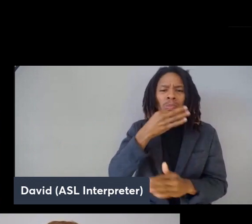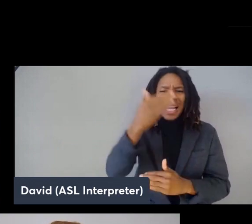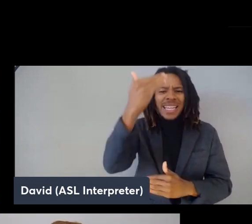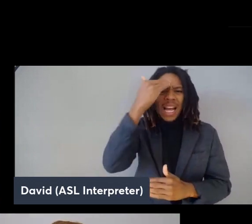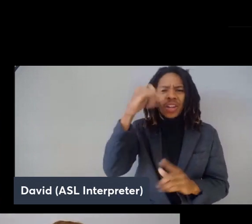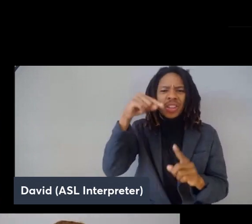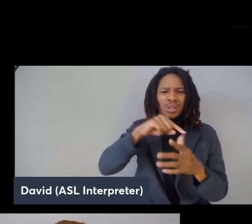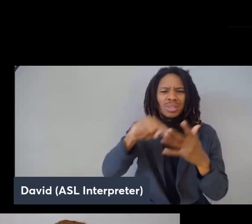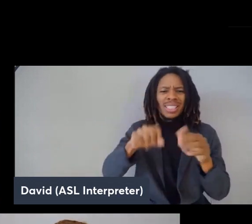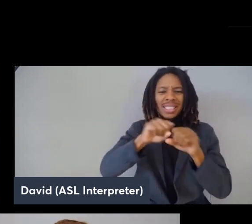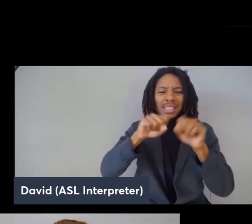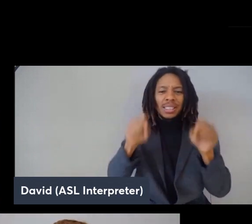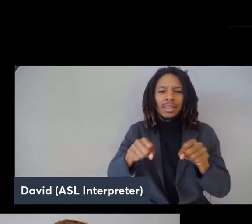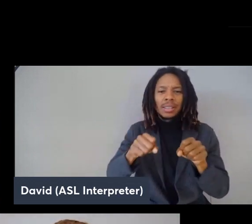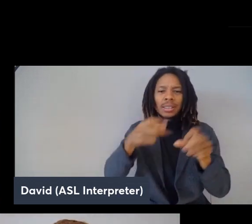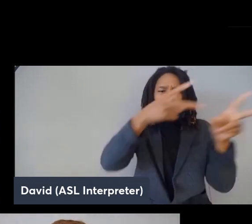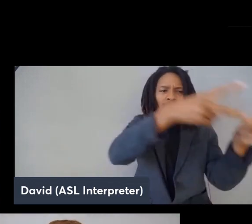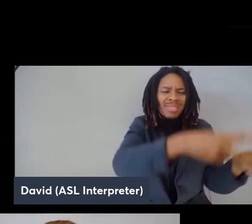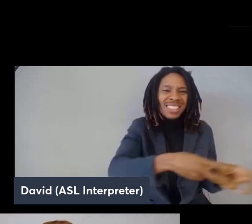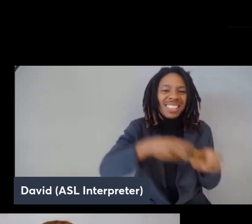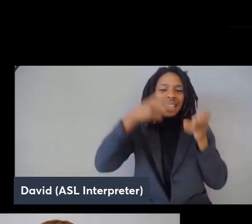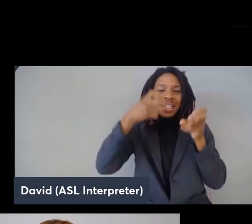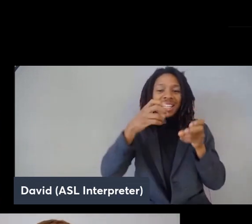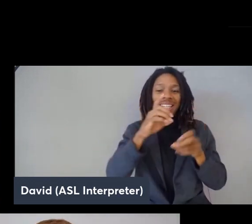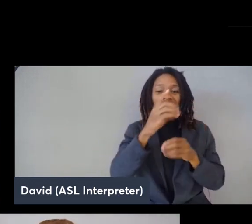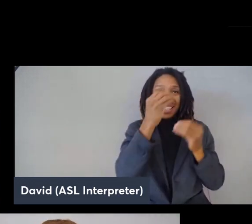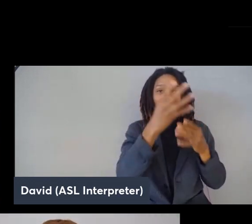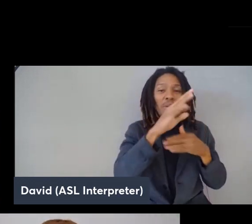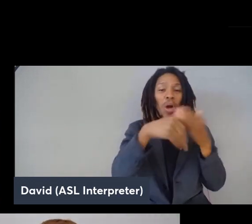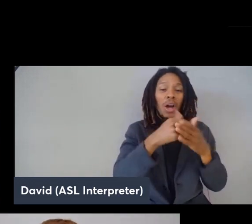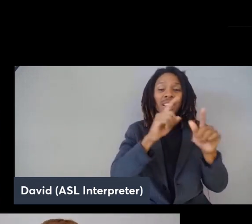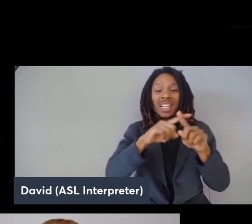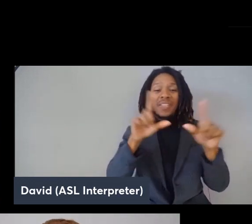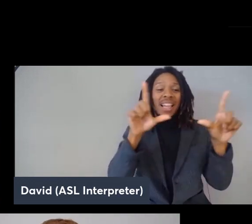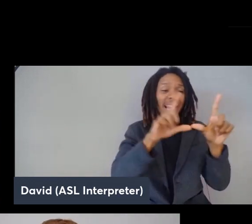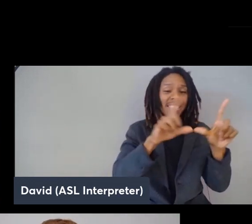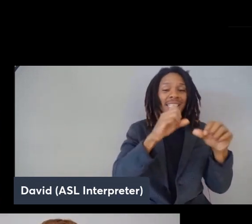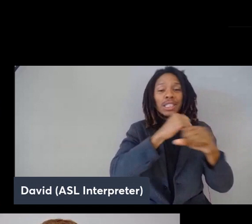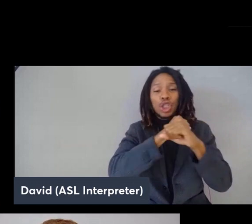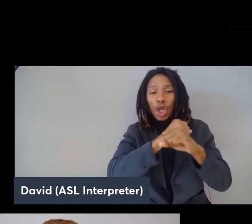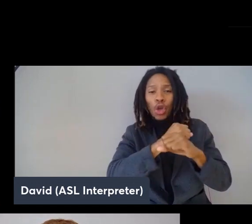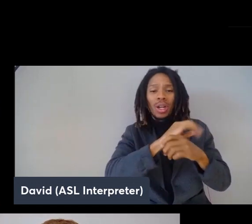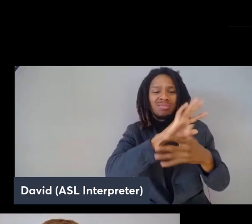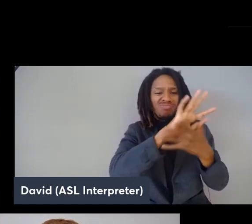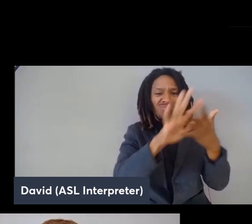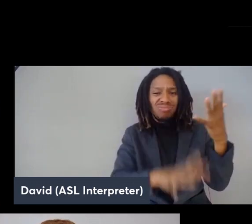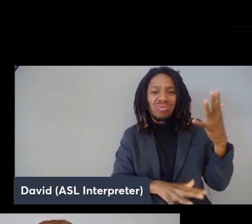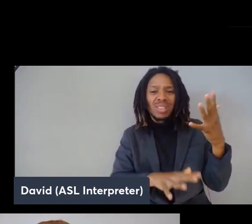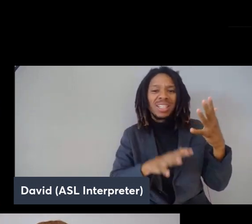to be able to get the data out efficiently with all the different licensing and security environments.